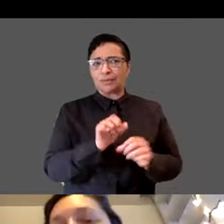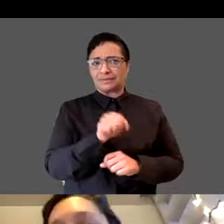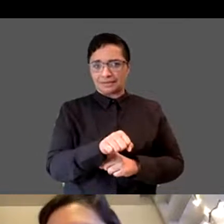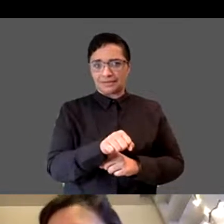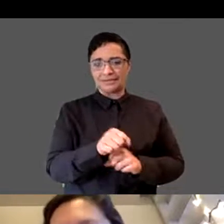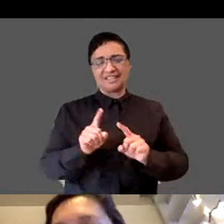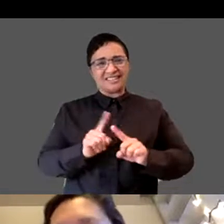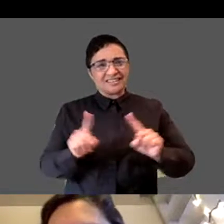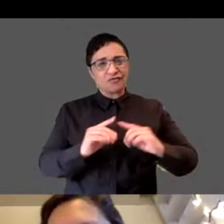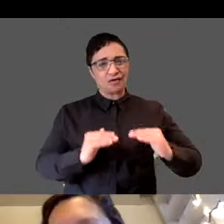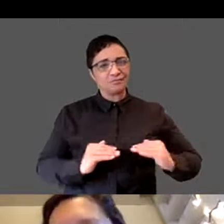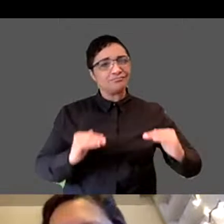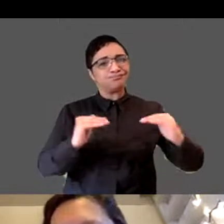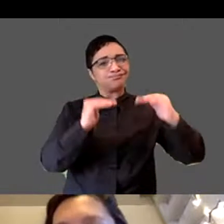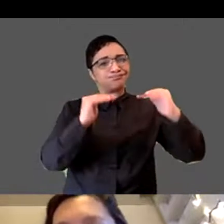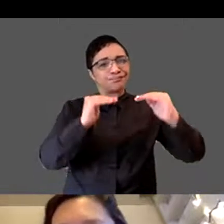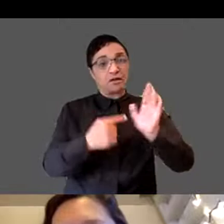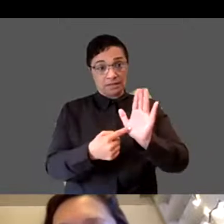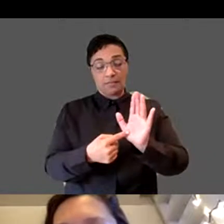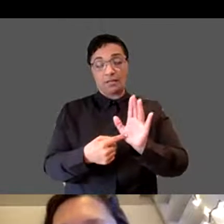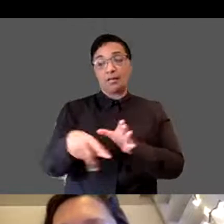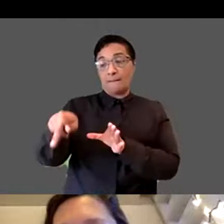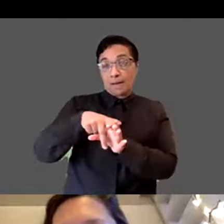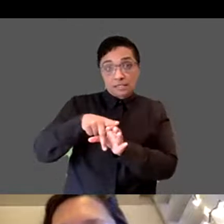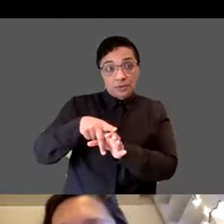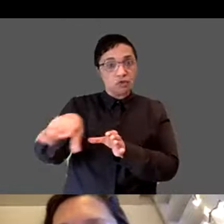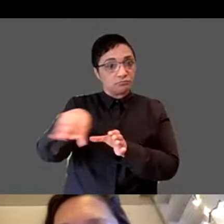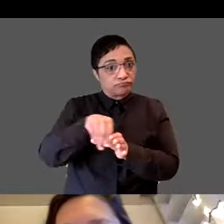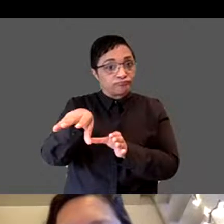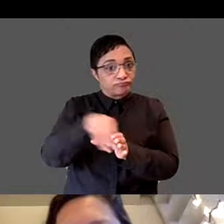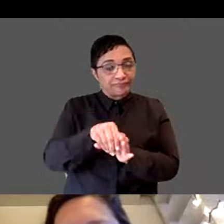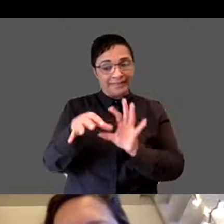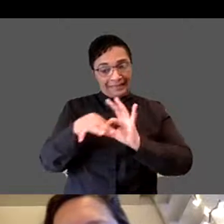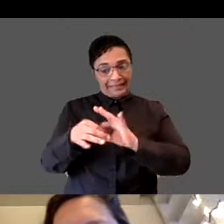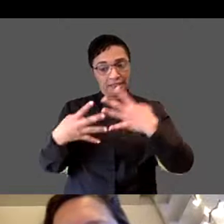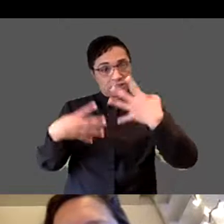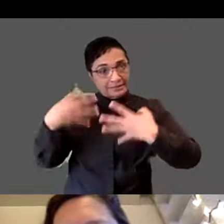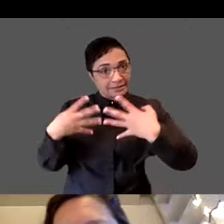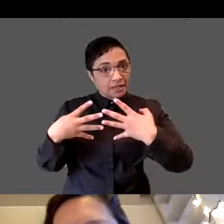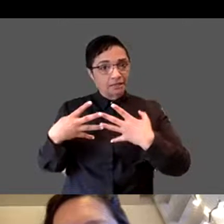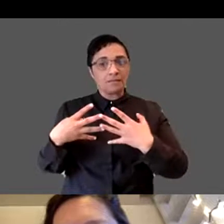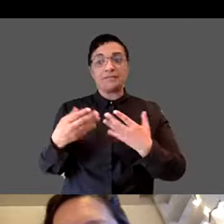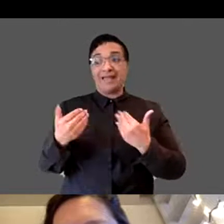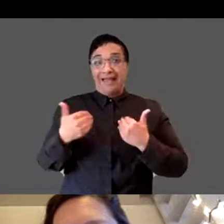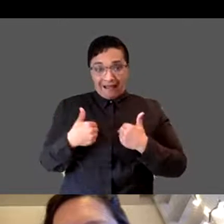There's participation but with citizen generated data we normally get leadership from the community